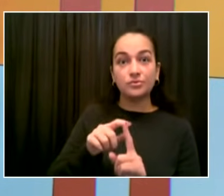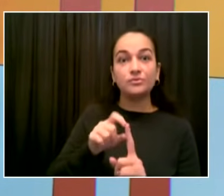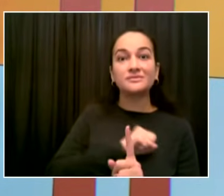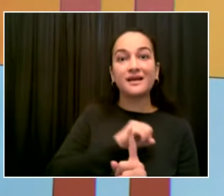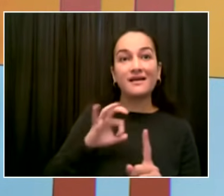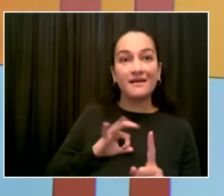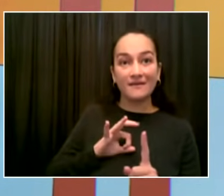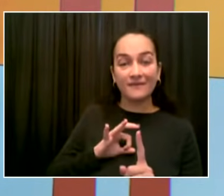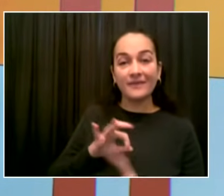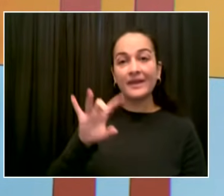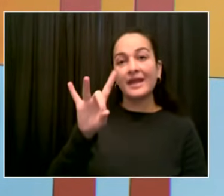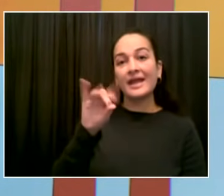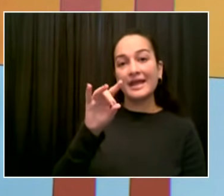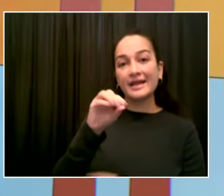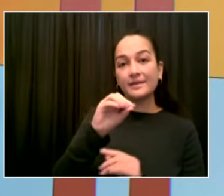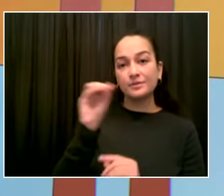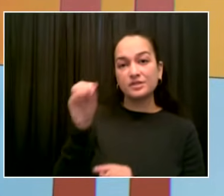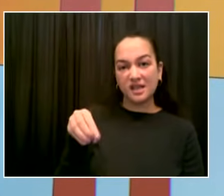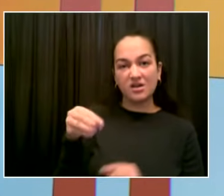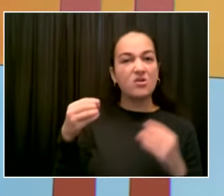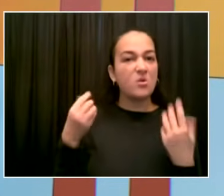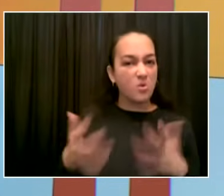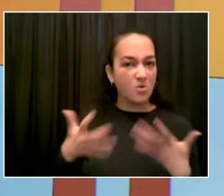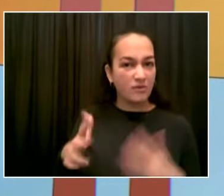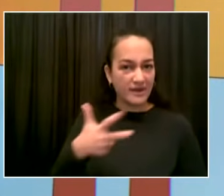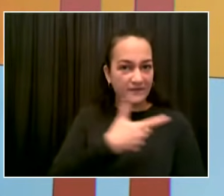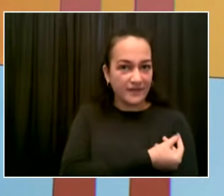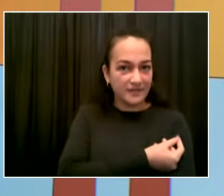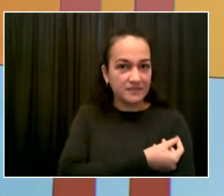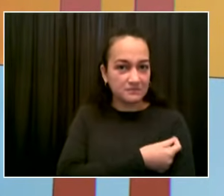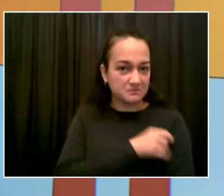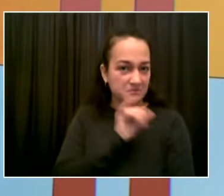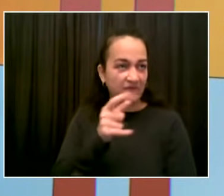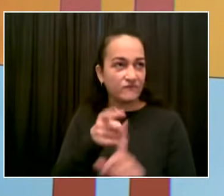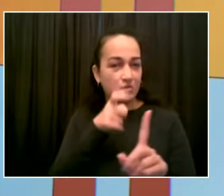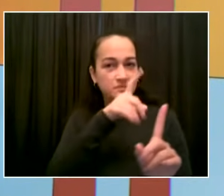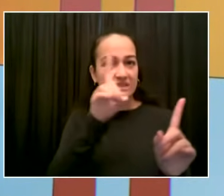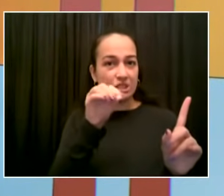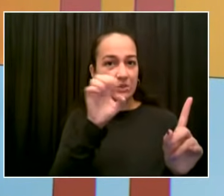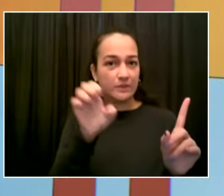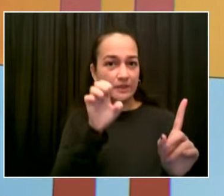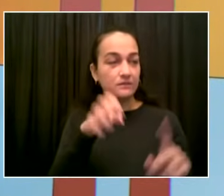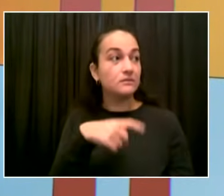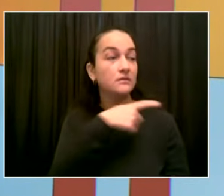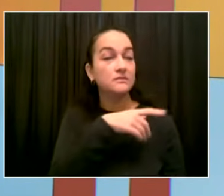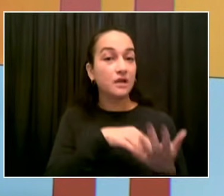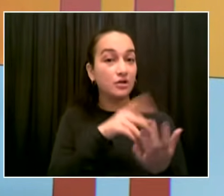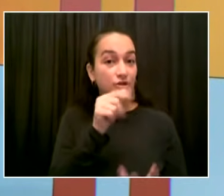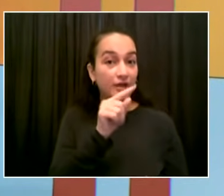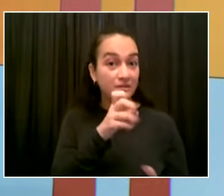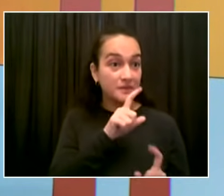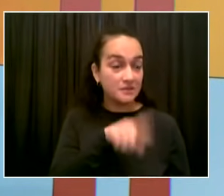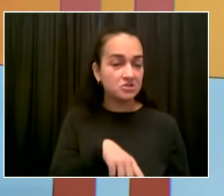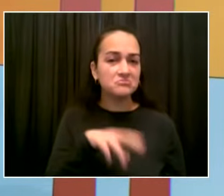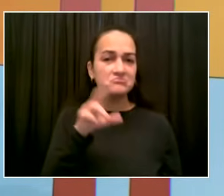8 0%MKAR AT THIS POINT, BUT I WANT US TO CONFIRM THAT. DR. KATZ, DID YOU HAVE ANYTHING